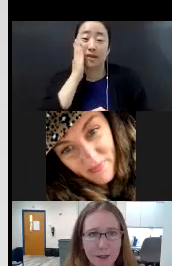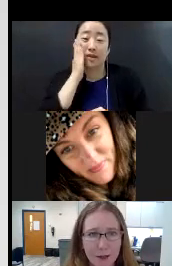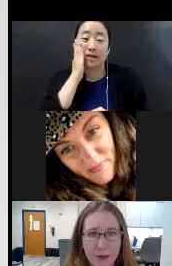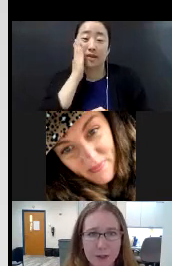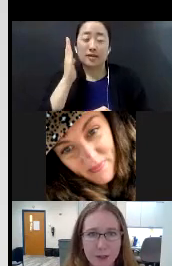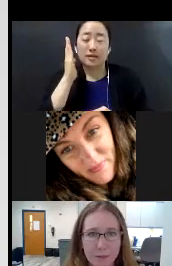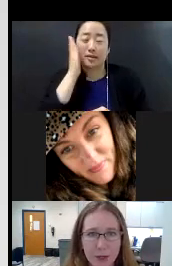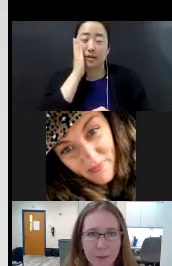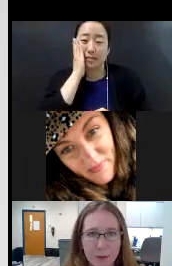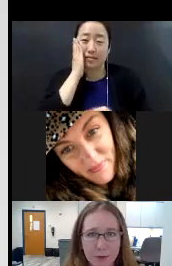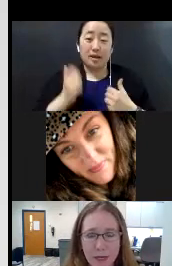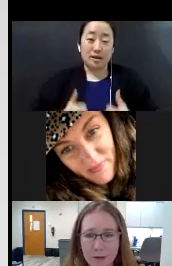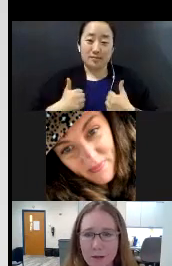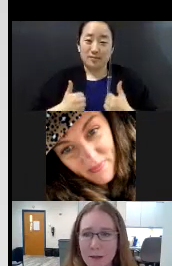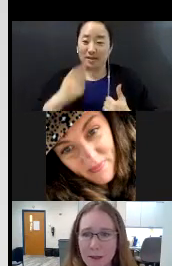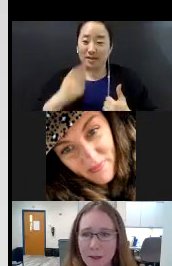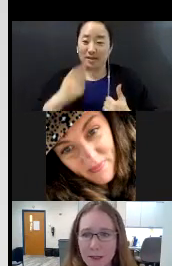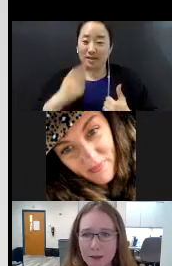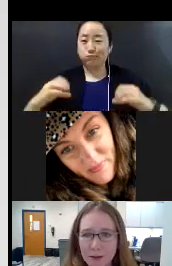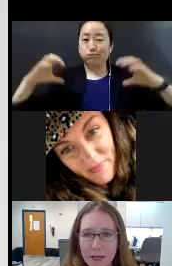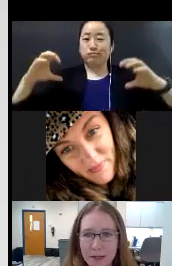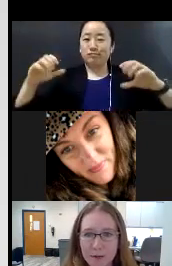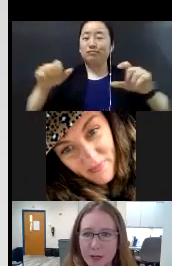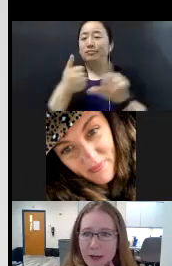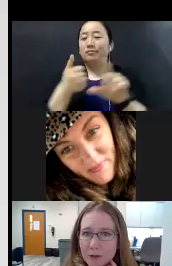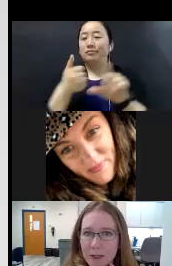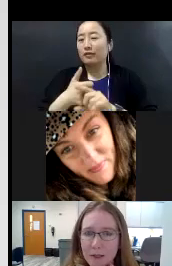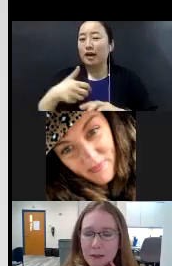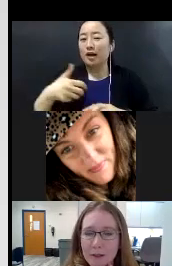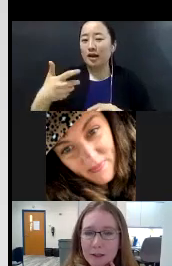PUMP WITH THE DRAIN AND A HAND HELD SHOWER THING TO